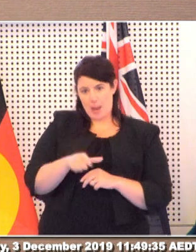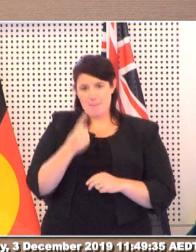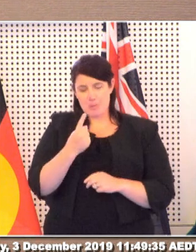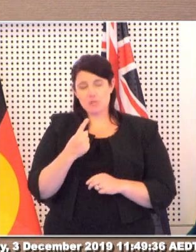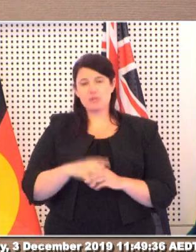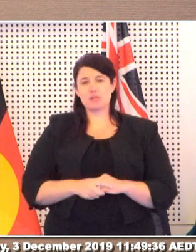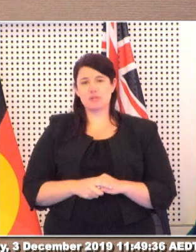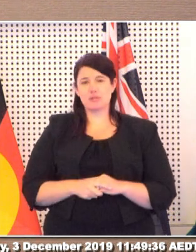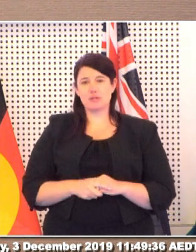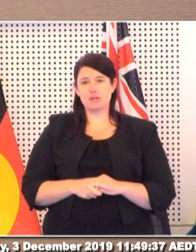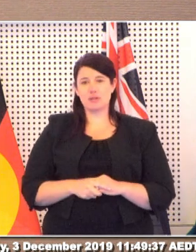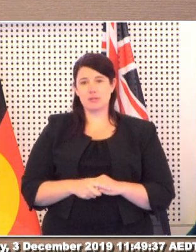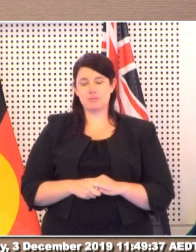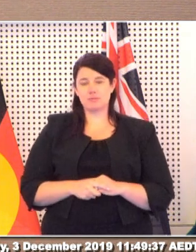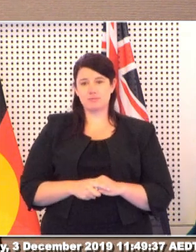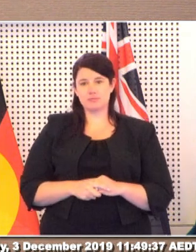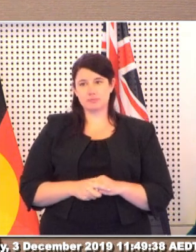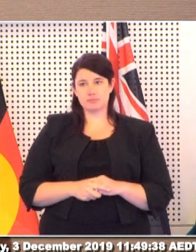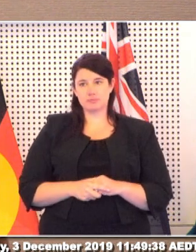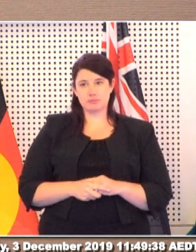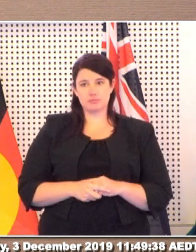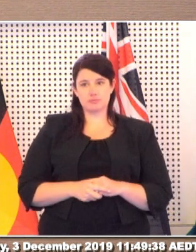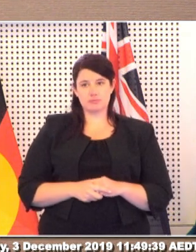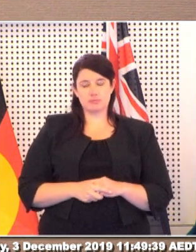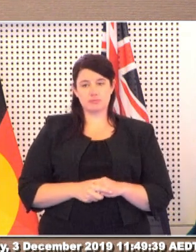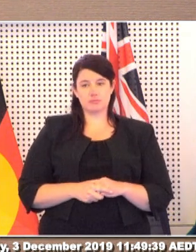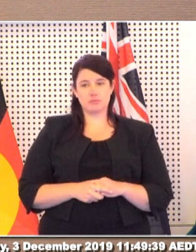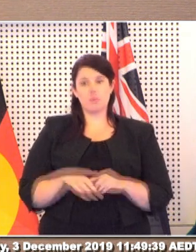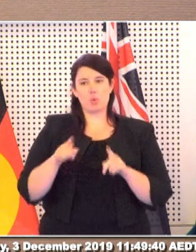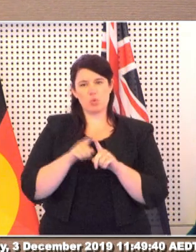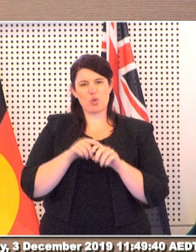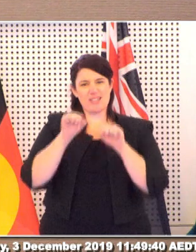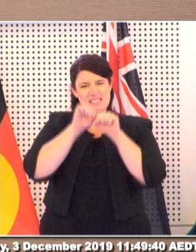in terms of the systems and the wider structures that impact on that.